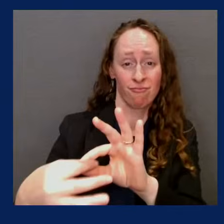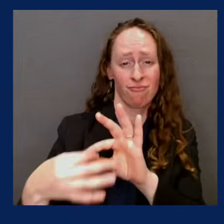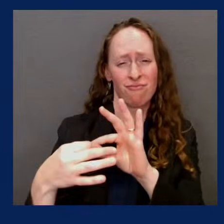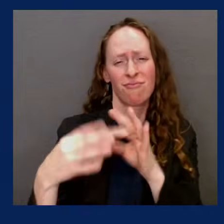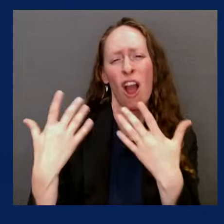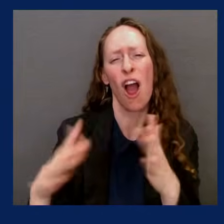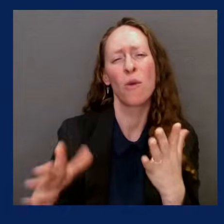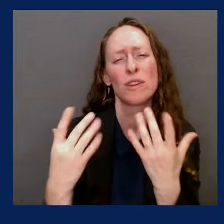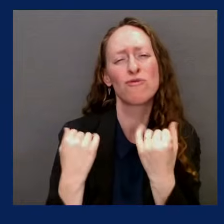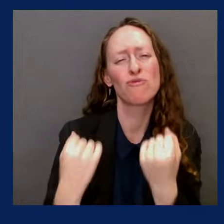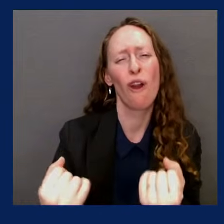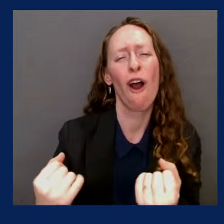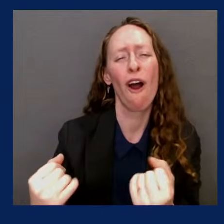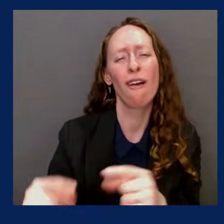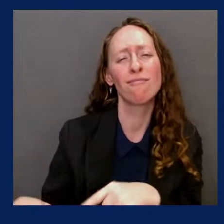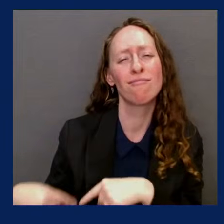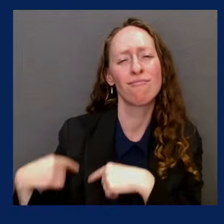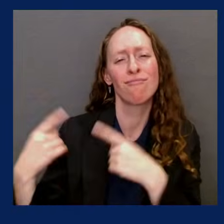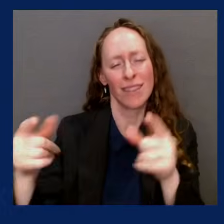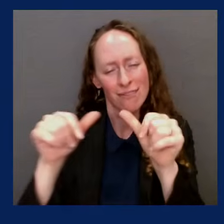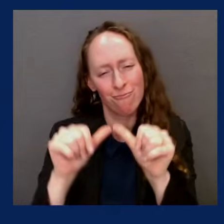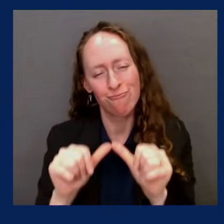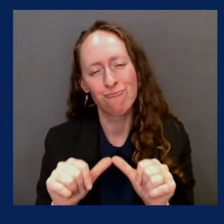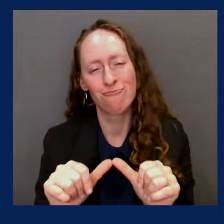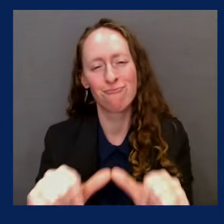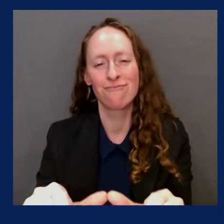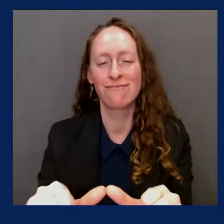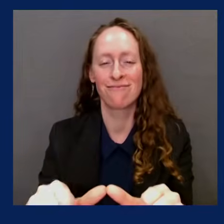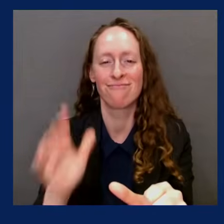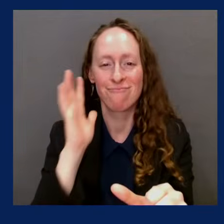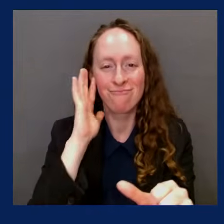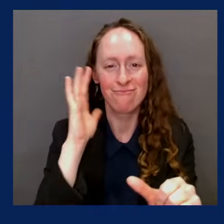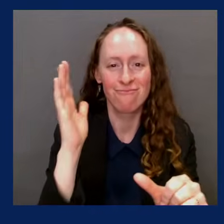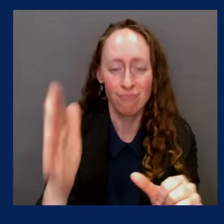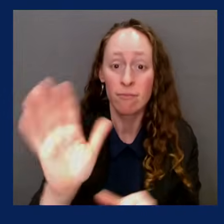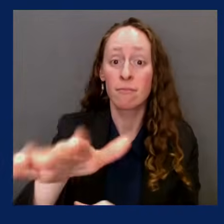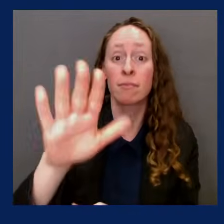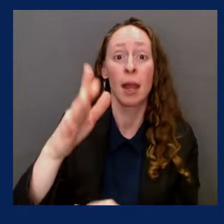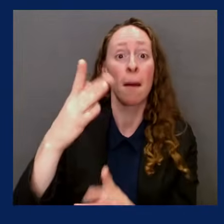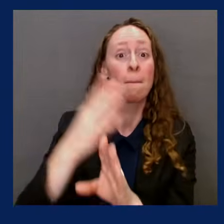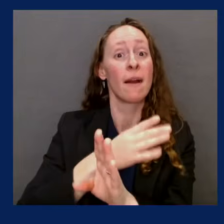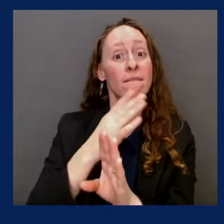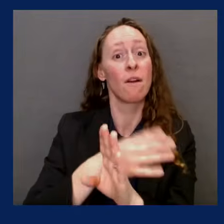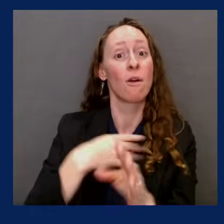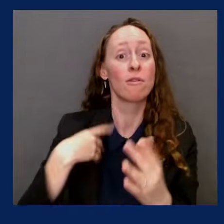and the United States have made today, I want to say just a very few words about the situation in the Middle East.